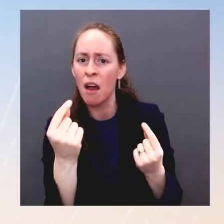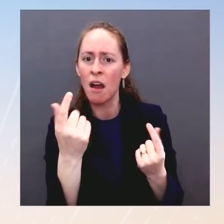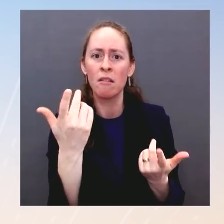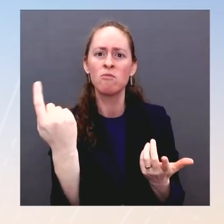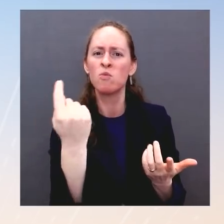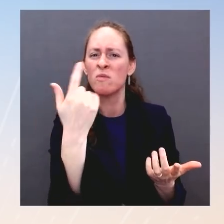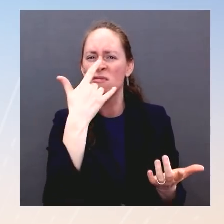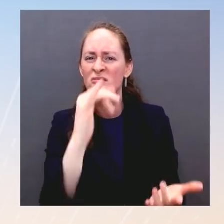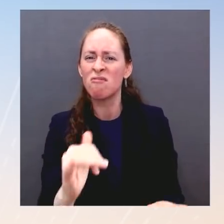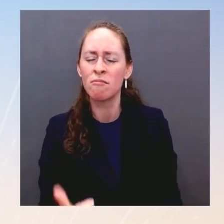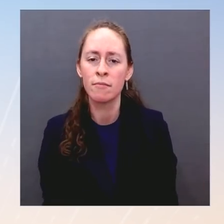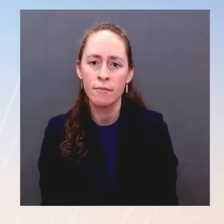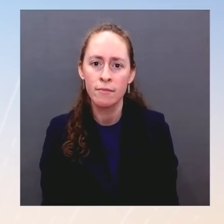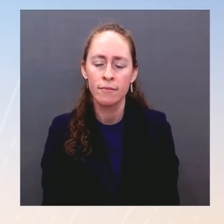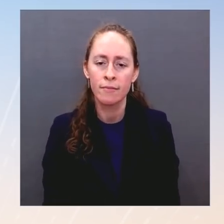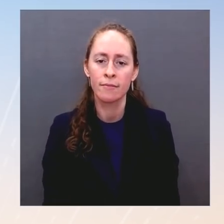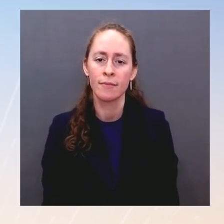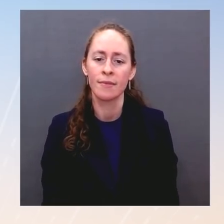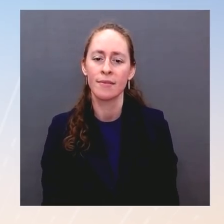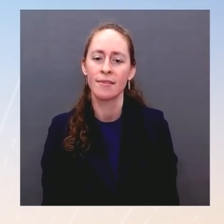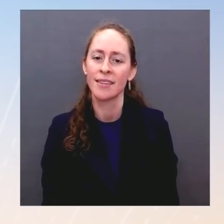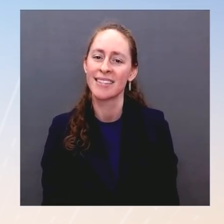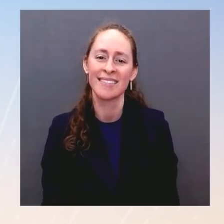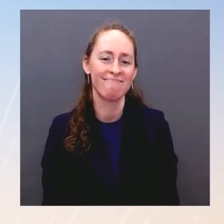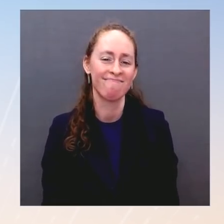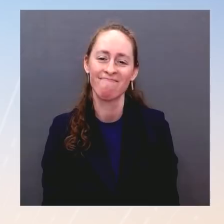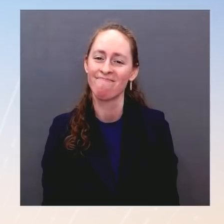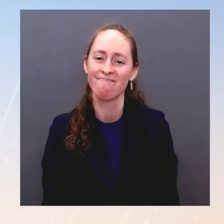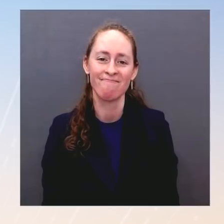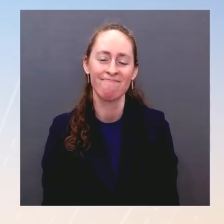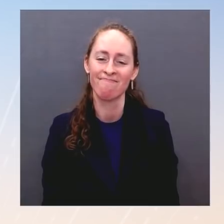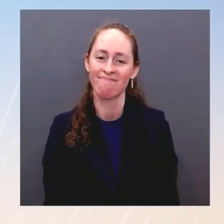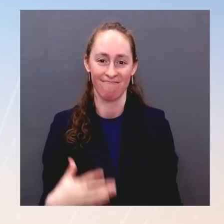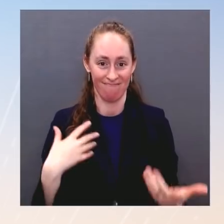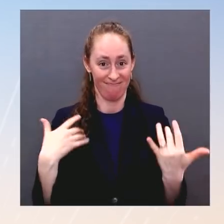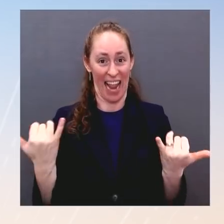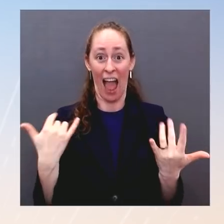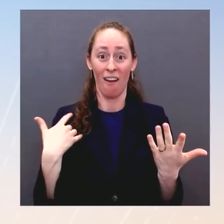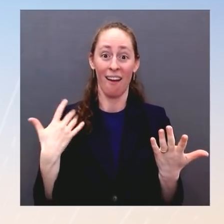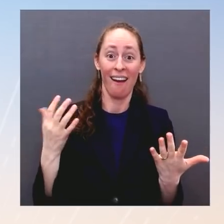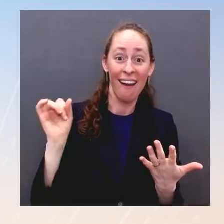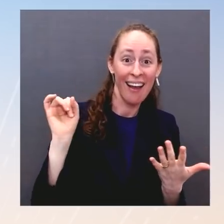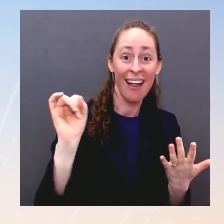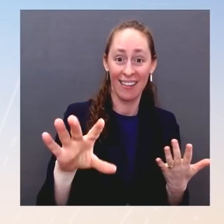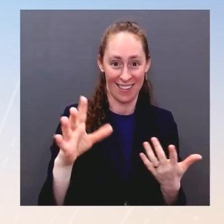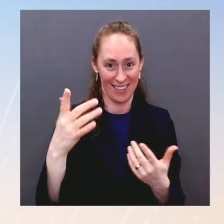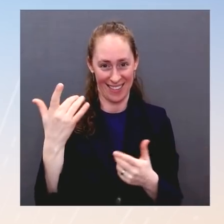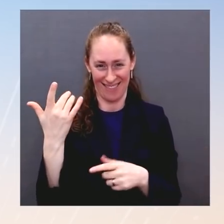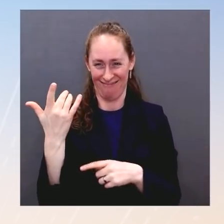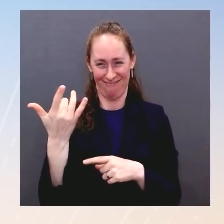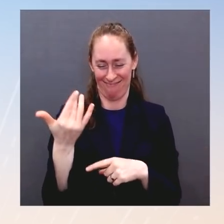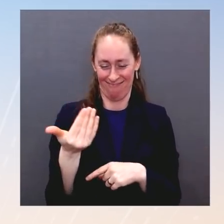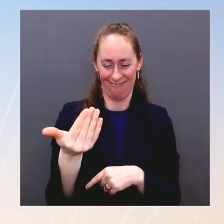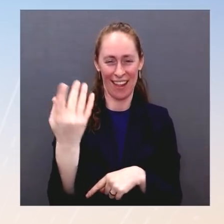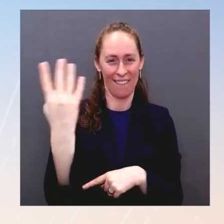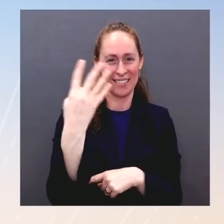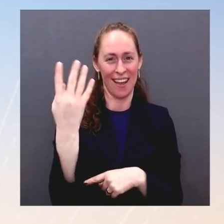from now quite yet about -- and how it will address a developing conflict. Go ahead. The Press: Yeah, President Biden stated from the outset